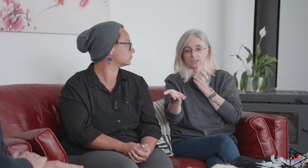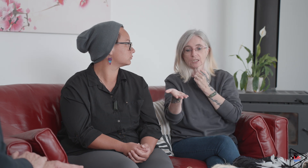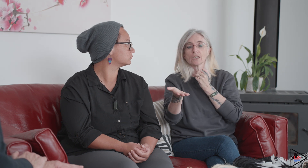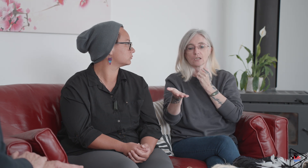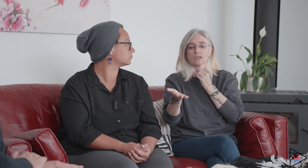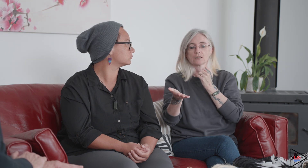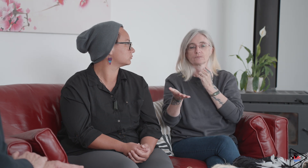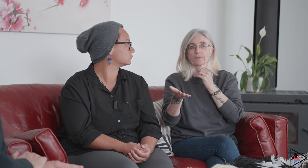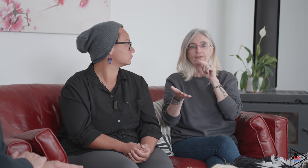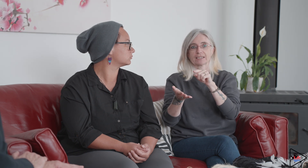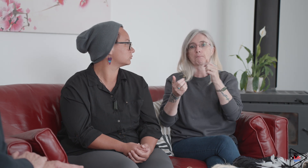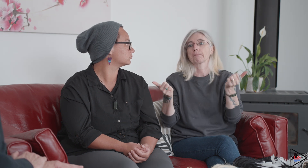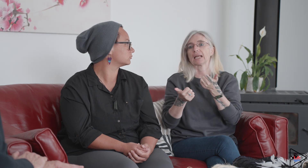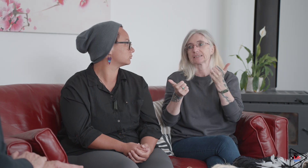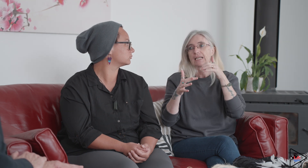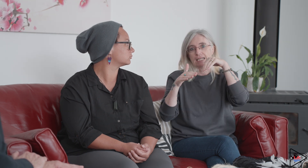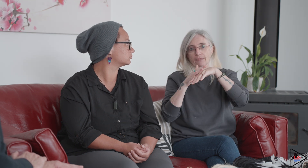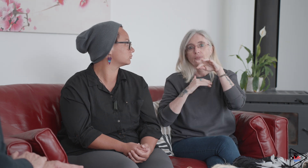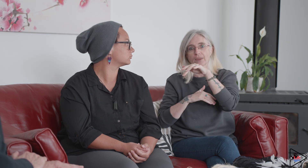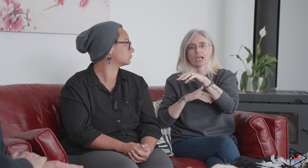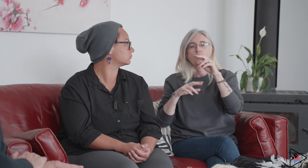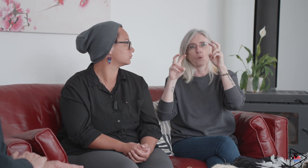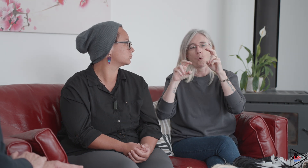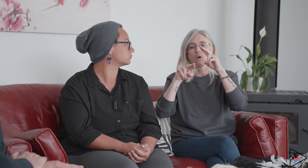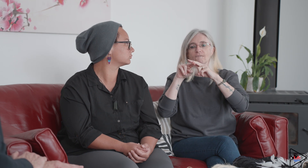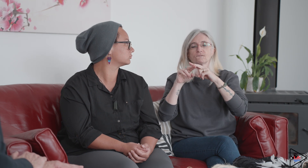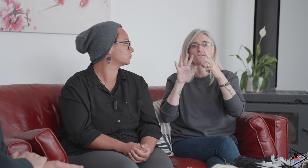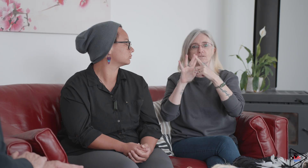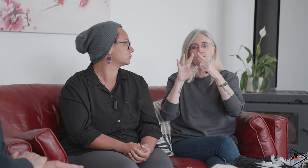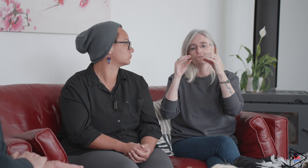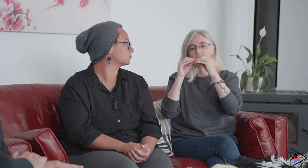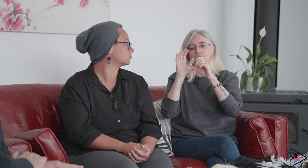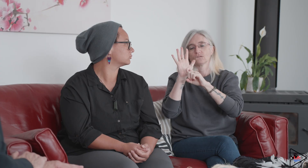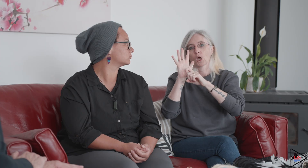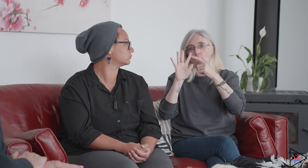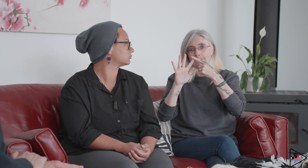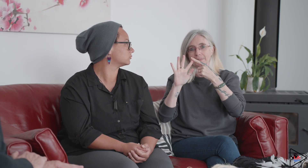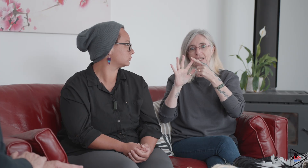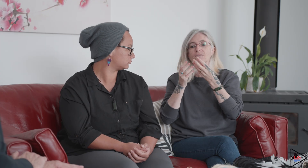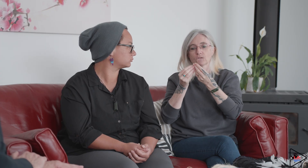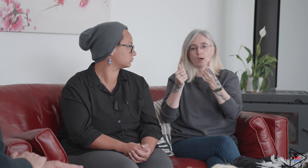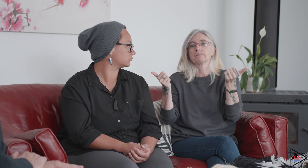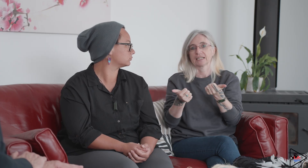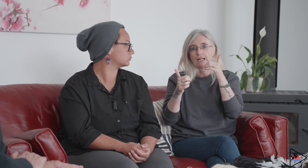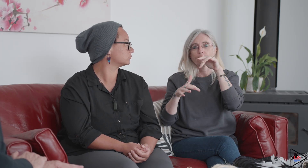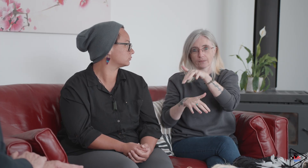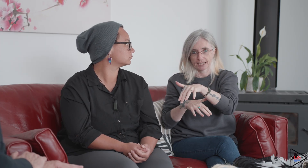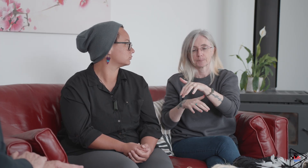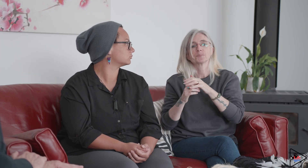you can see the white part there. There's plenty of muka in the leaf. That's fibre. There's